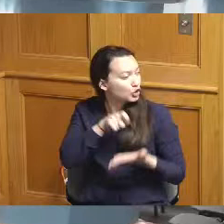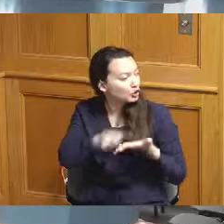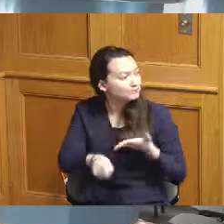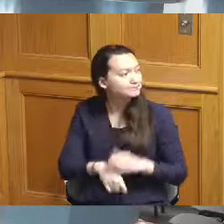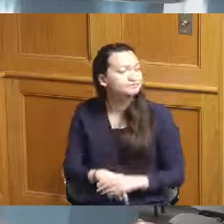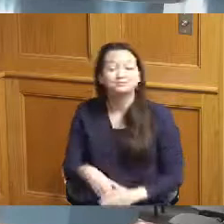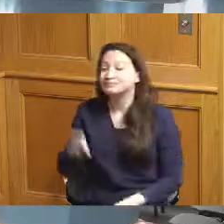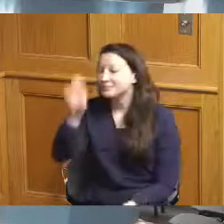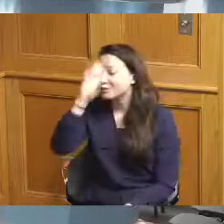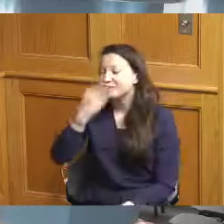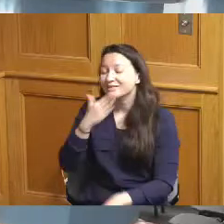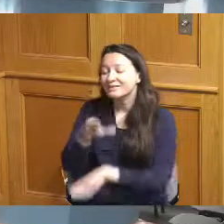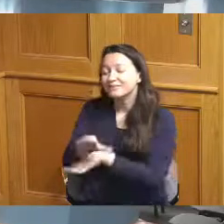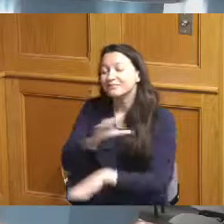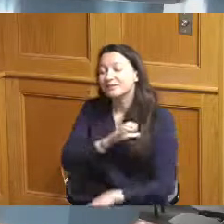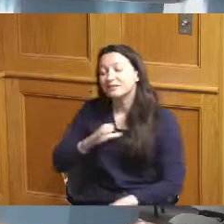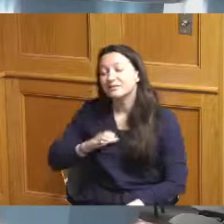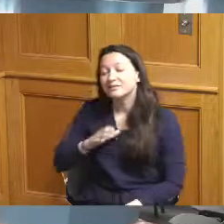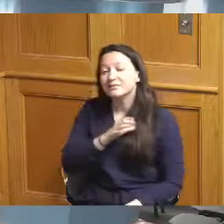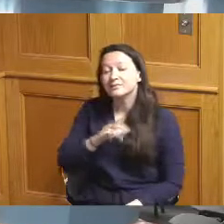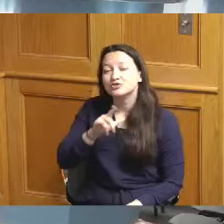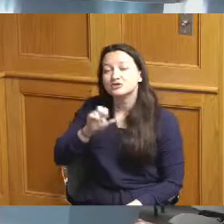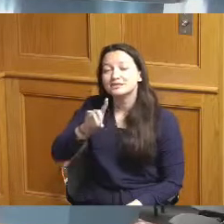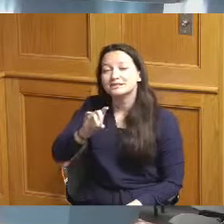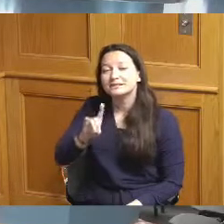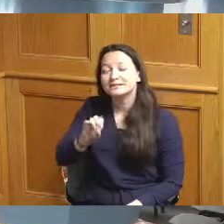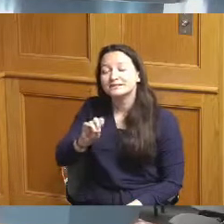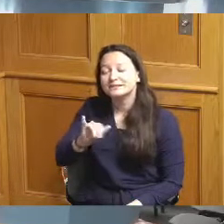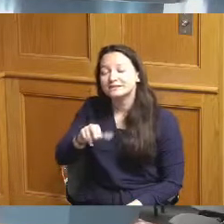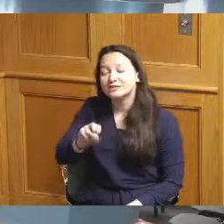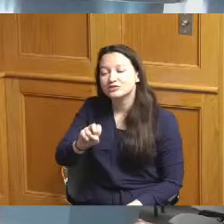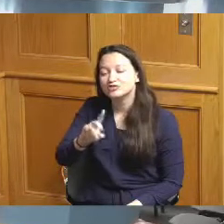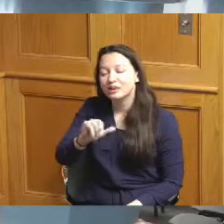good afternoon I'm County Commissioner Denise Driehaus Jeff Aluotto County Administrator